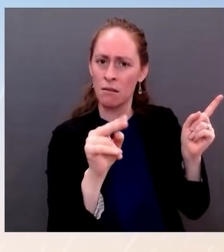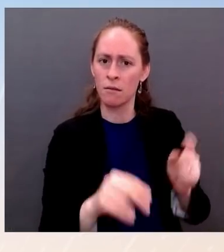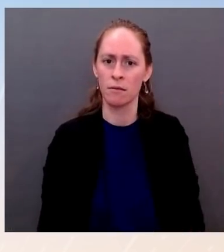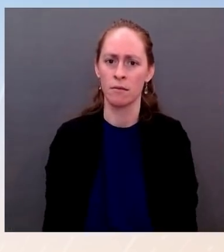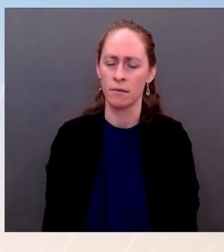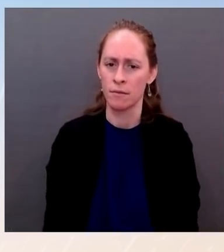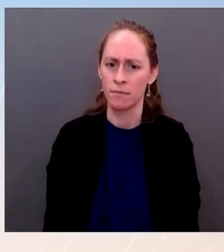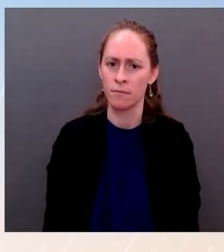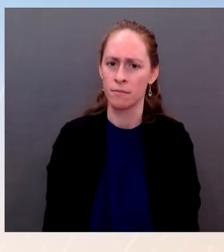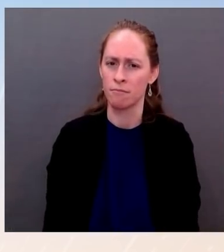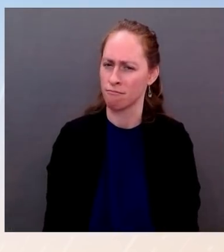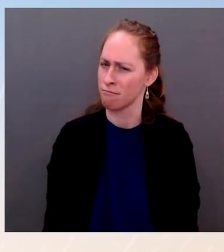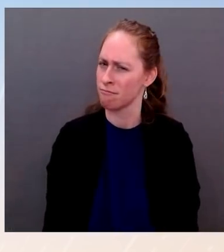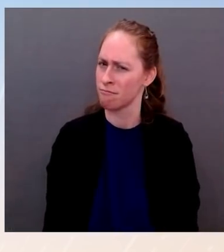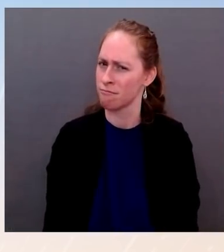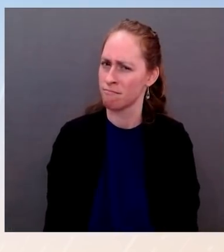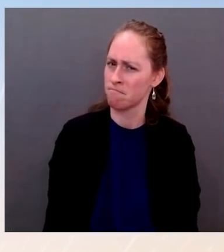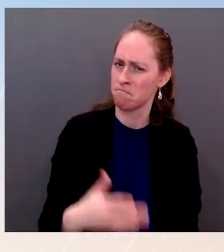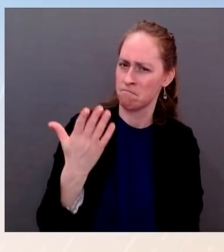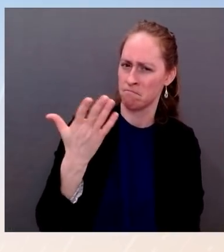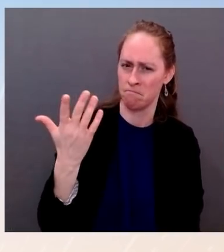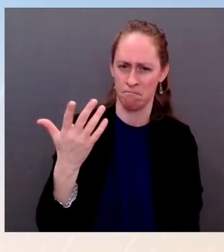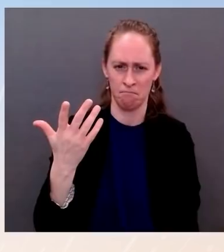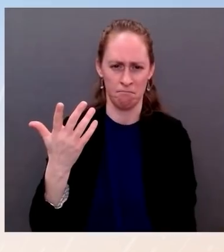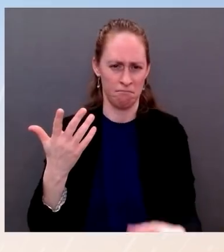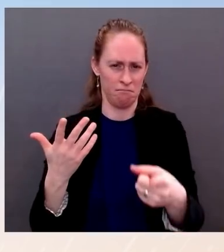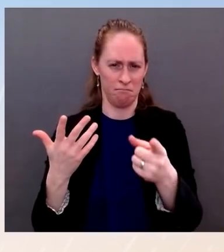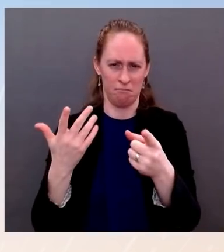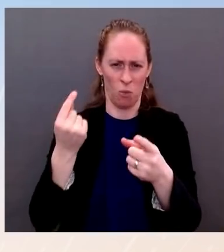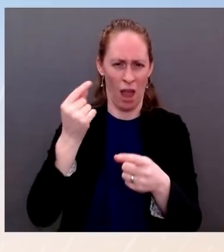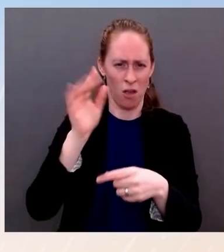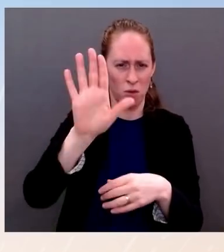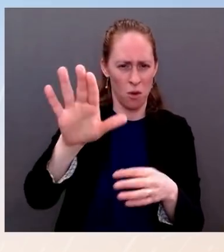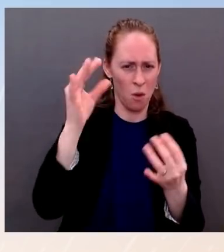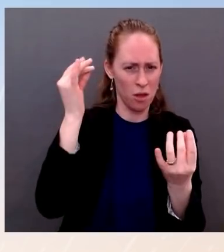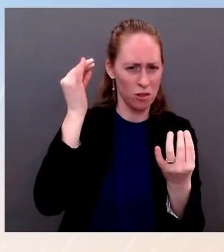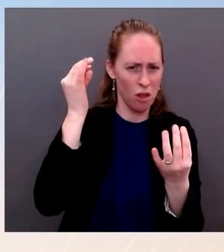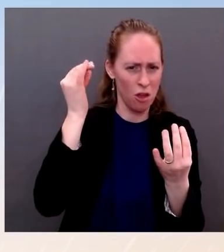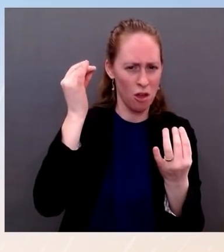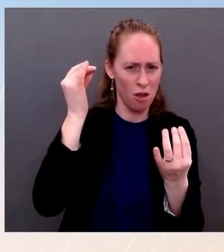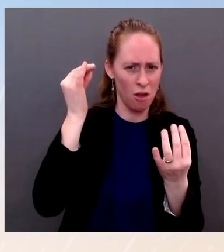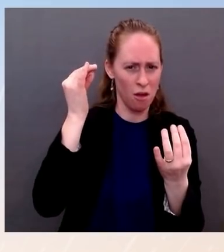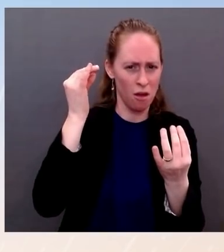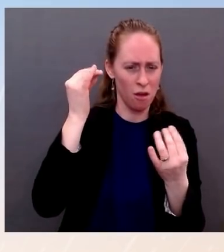from the Brazilian president during his meeting? Mr. Sullivan: If you simply looked at a catalog of the engagements